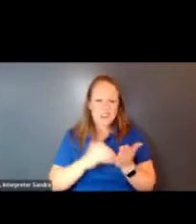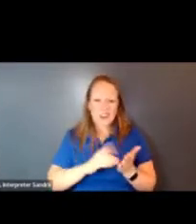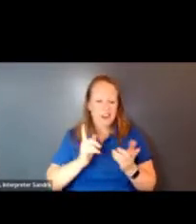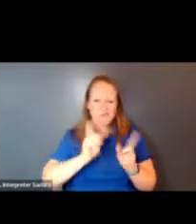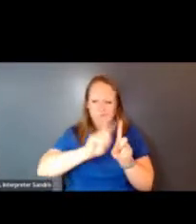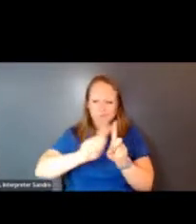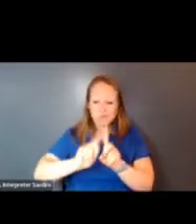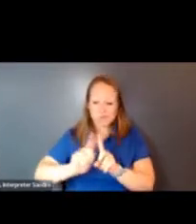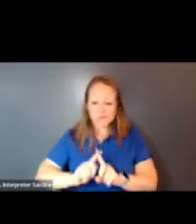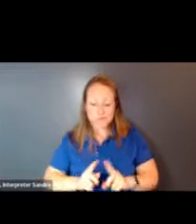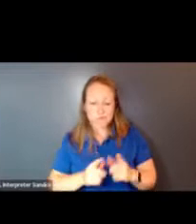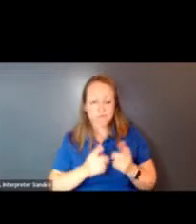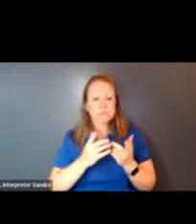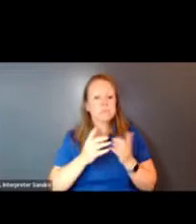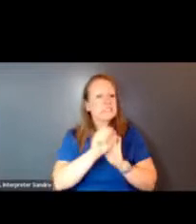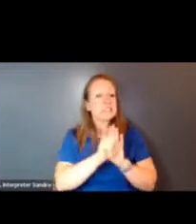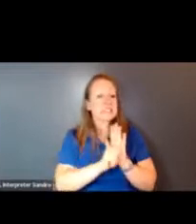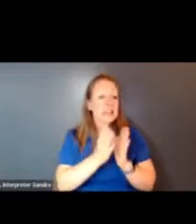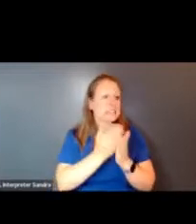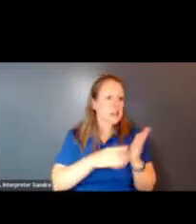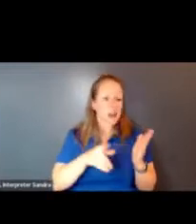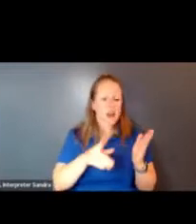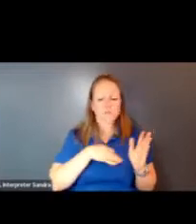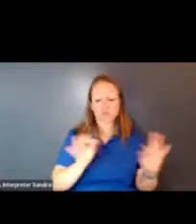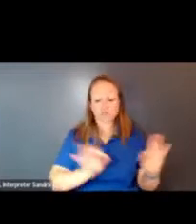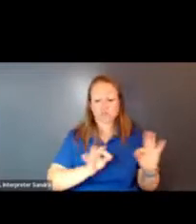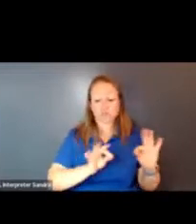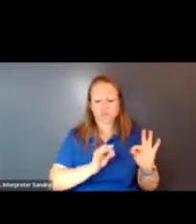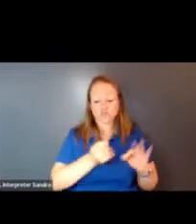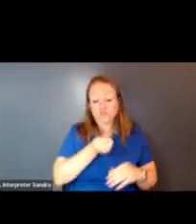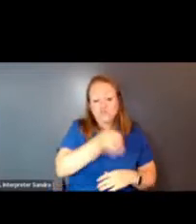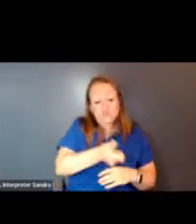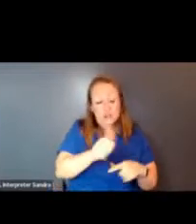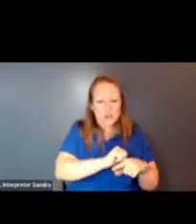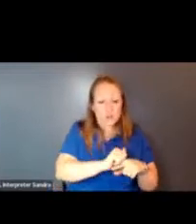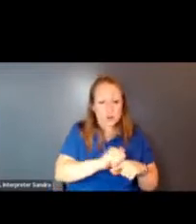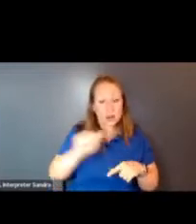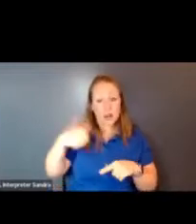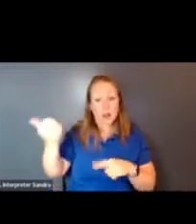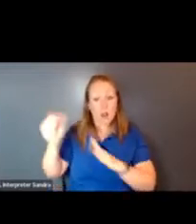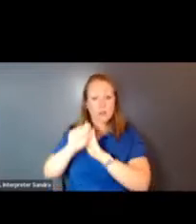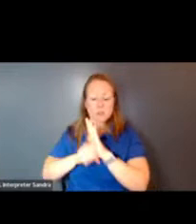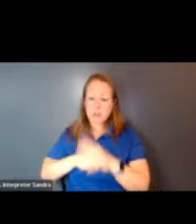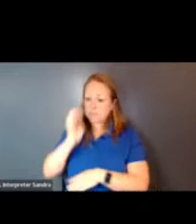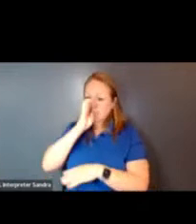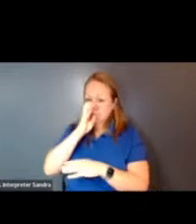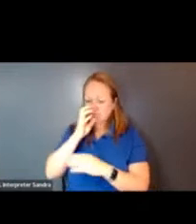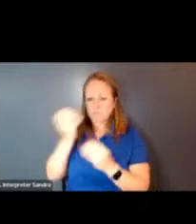states, really minimal training is required. Whereas other states have pretty professional credentials and rigorous opportunities for further